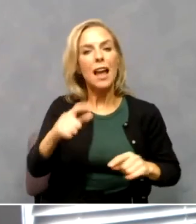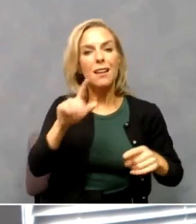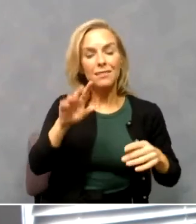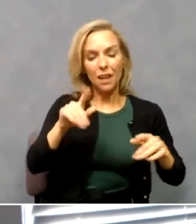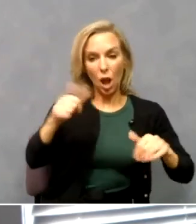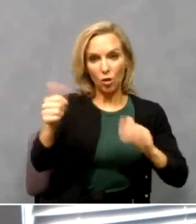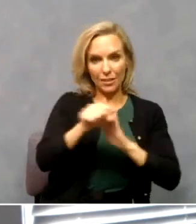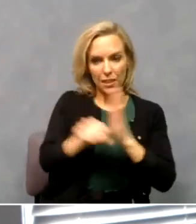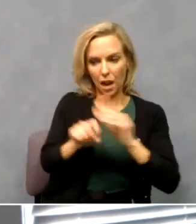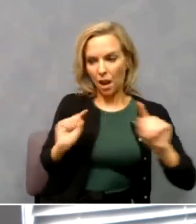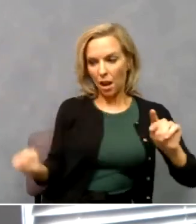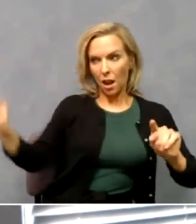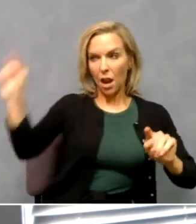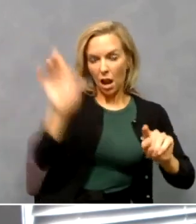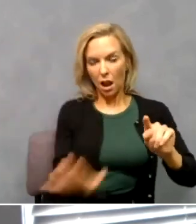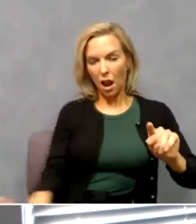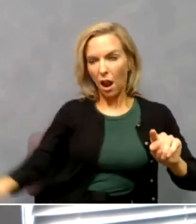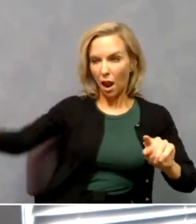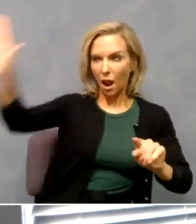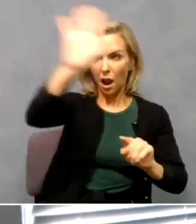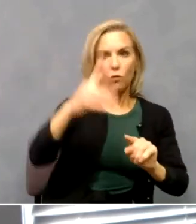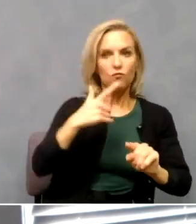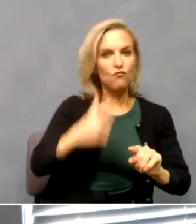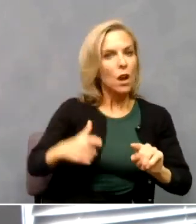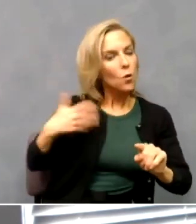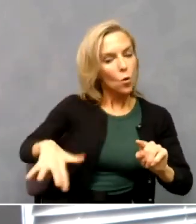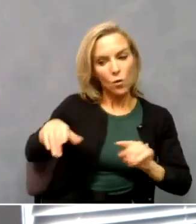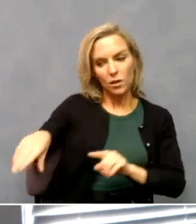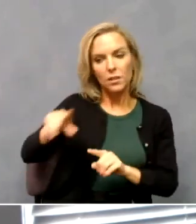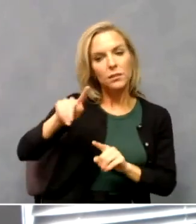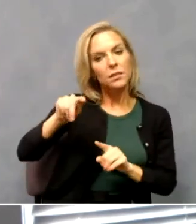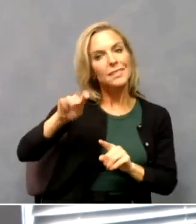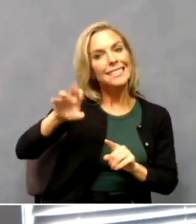the United States for the trailing last seven days, Tennessee just to the south